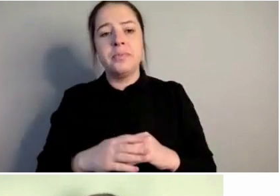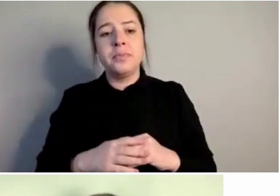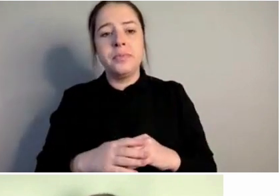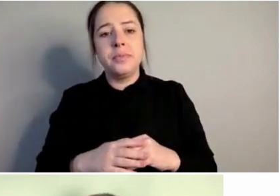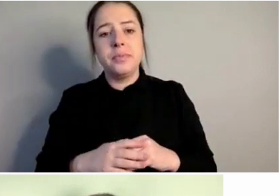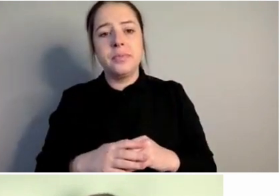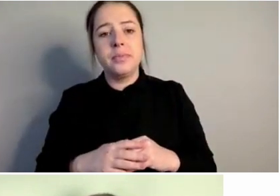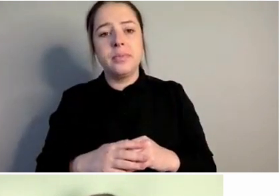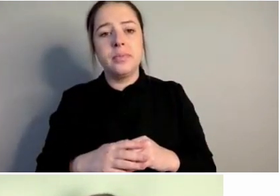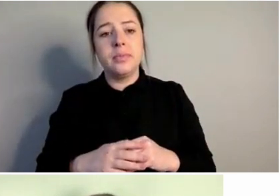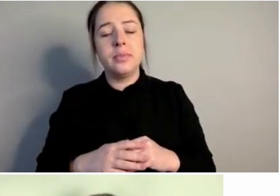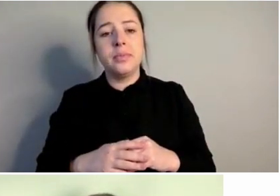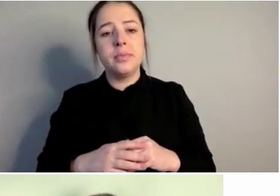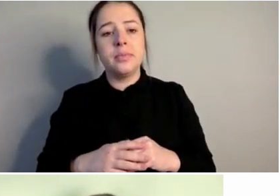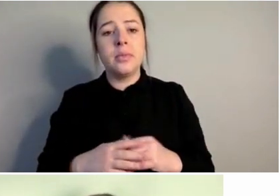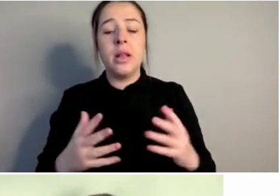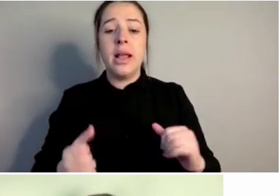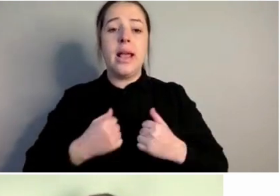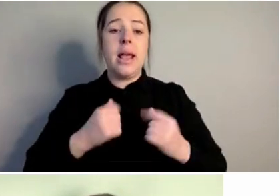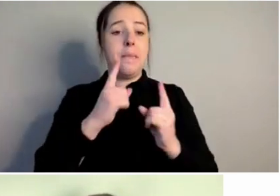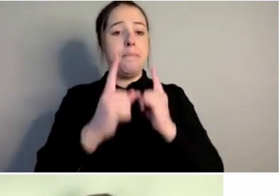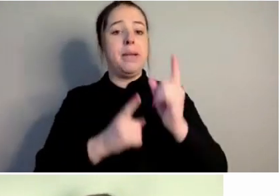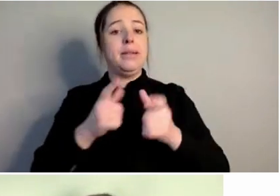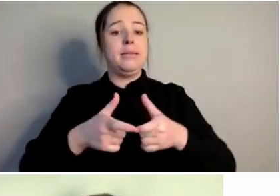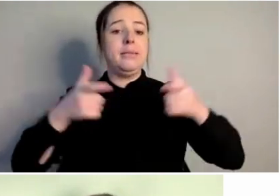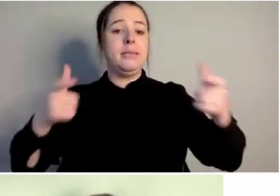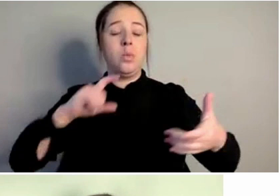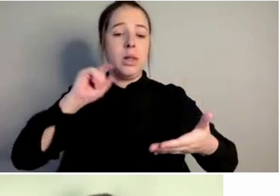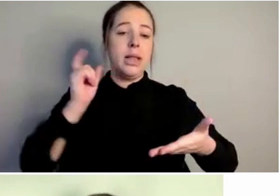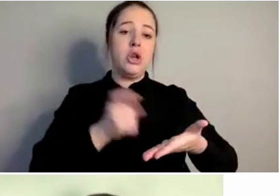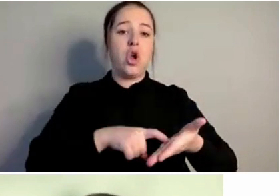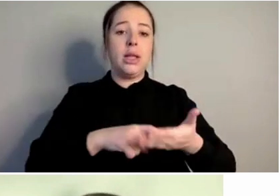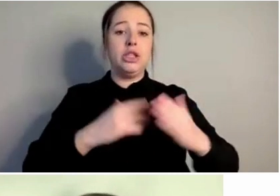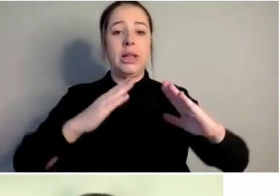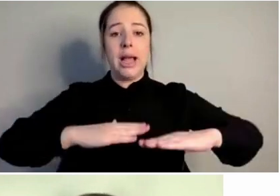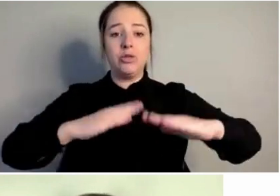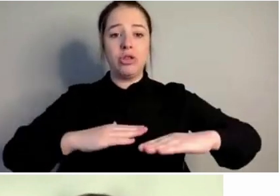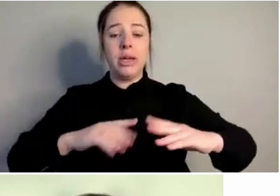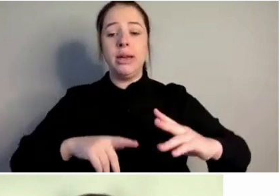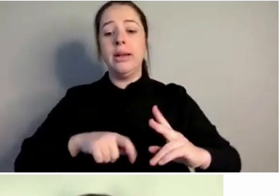In significant meetings we have, we will have an acknowledgement of country, and then following that,